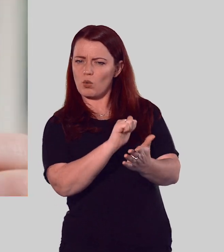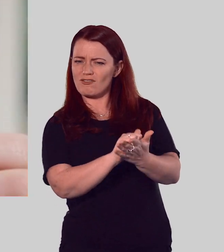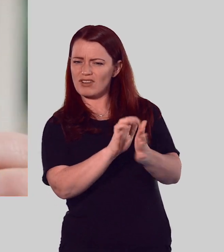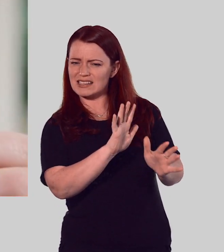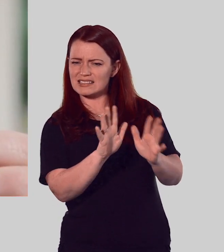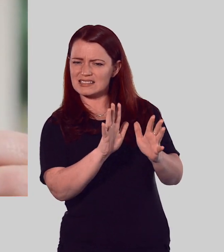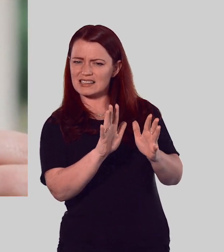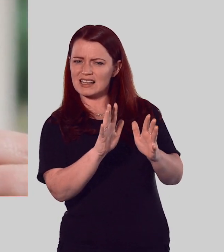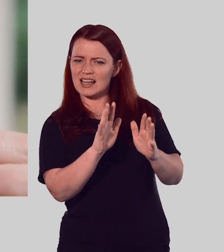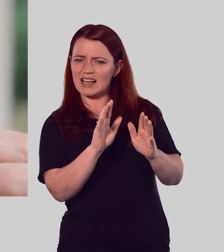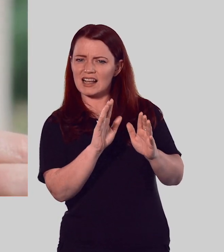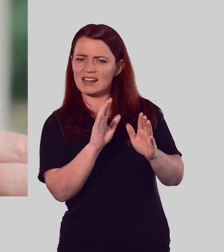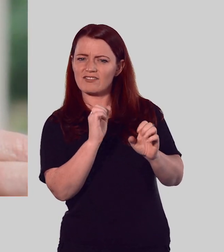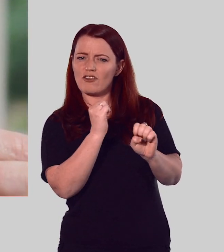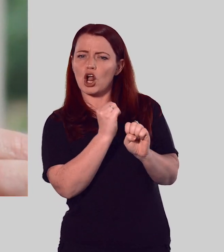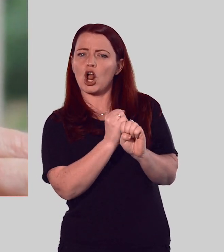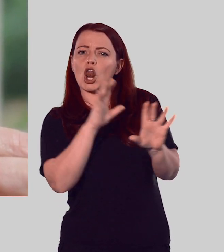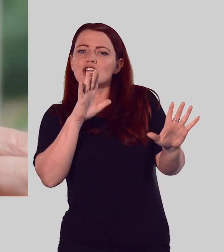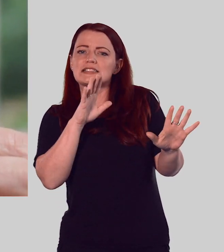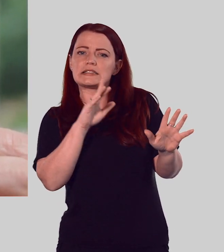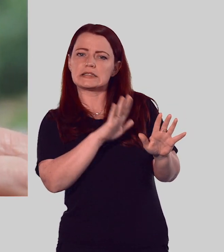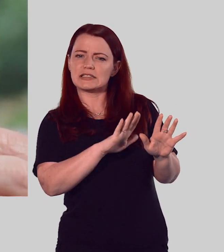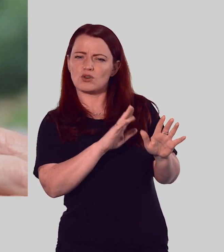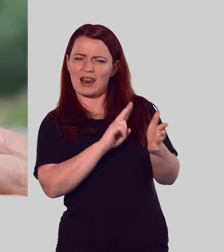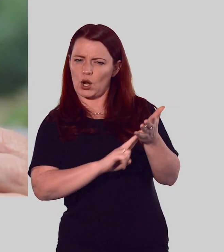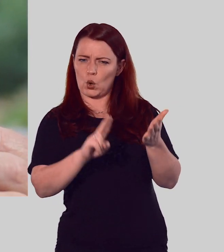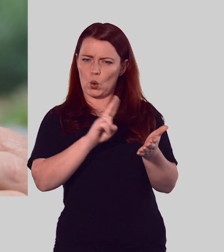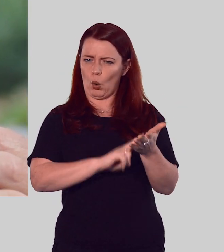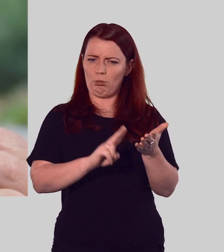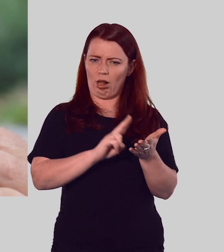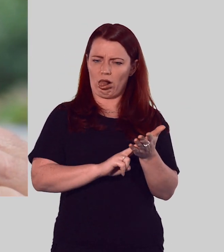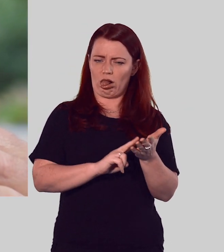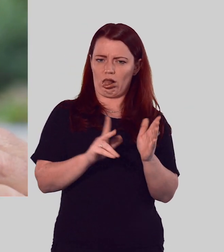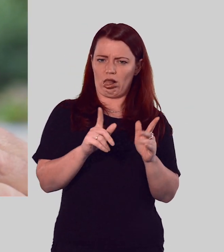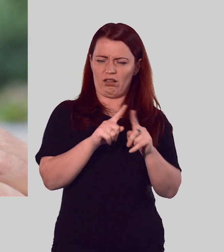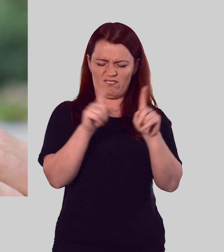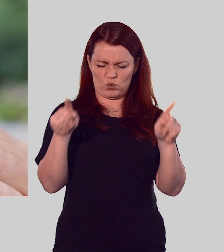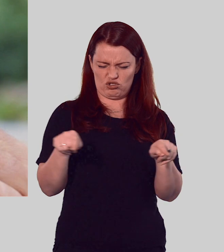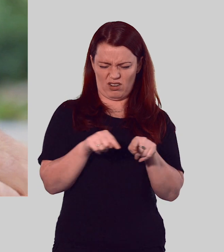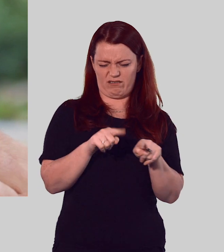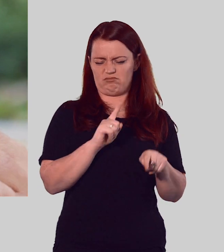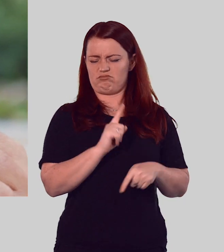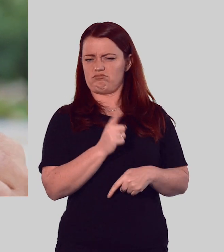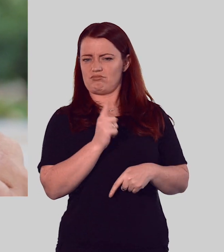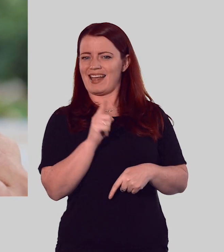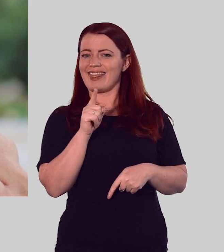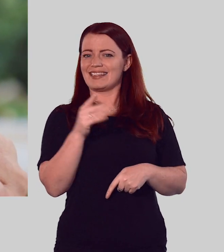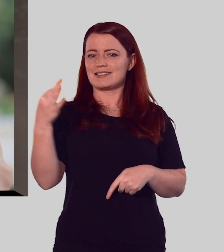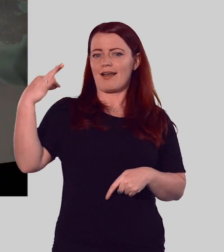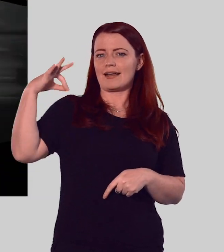glossy and not like your ordinary pet photograph, and this is a hint to the audience